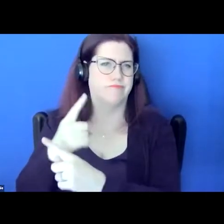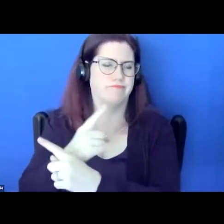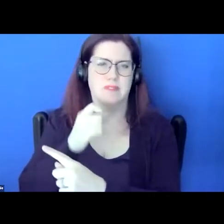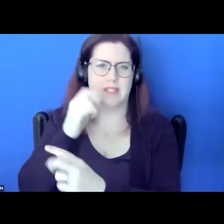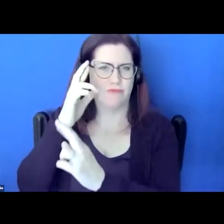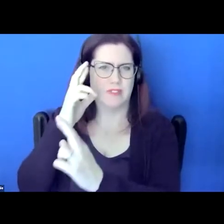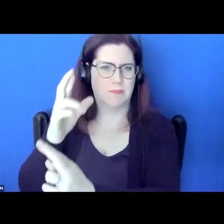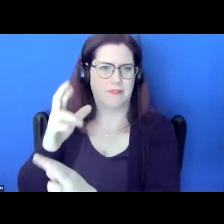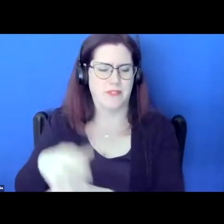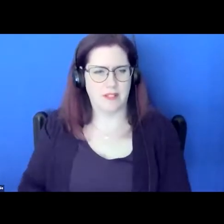So what does this mean?